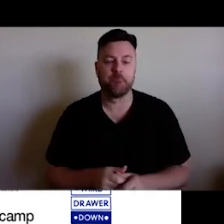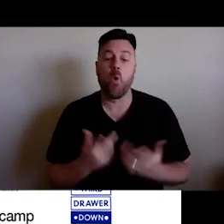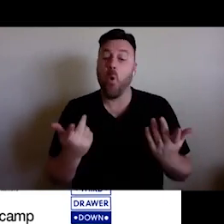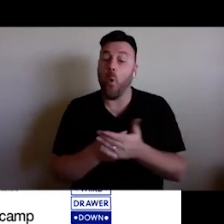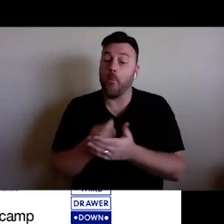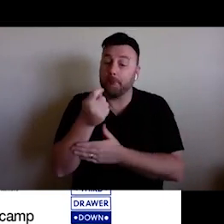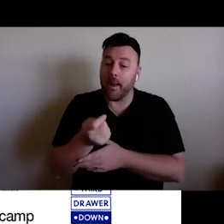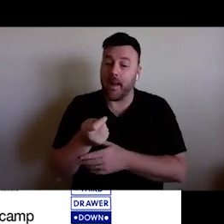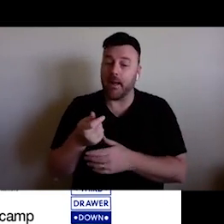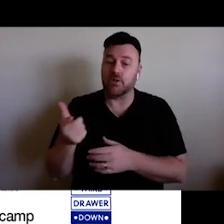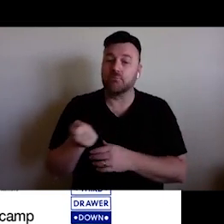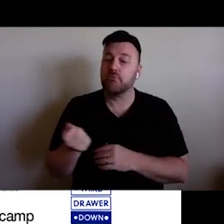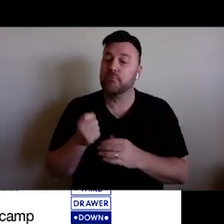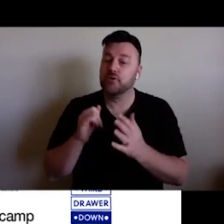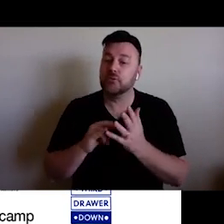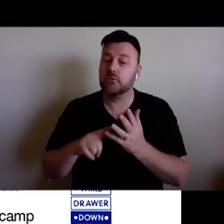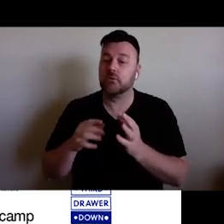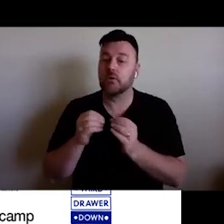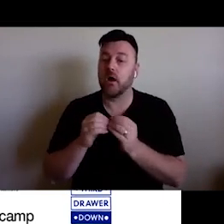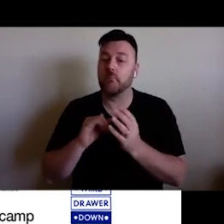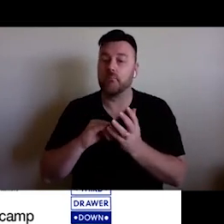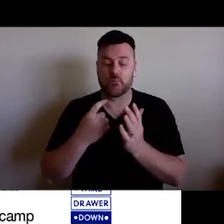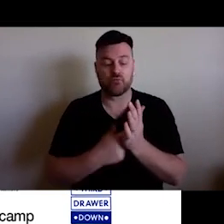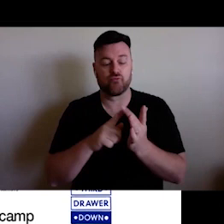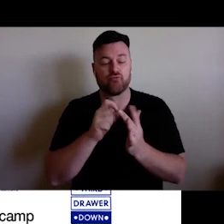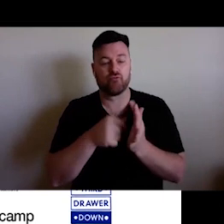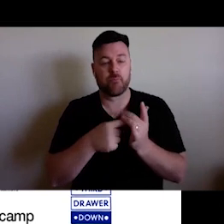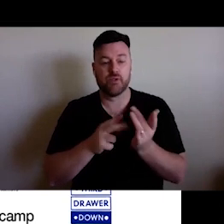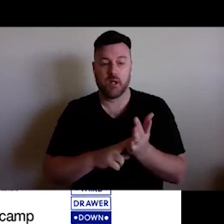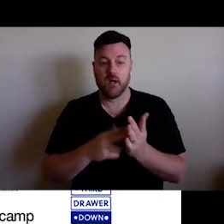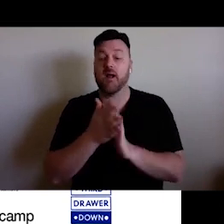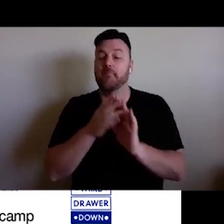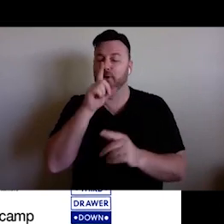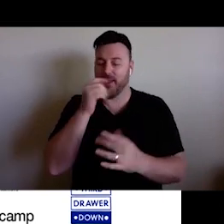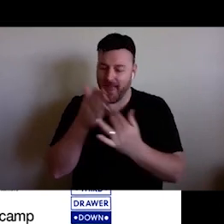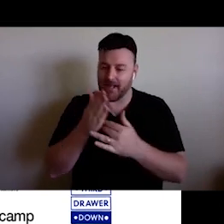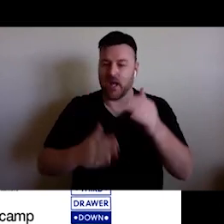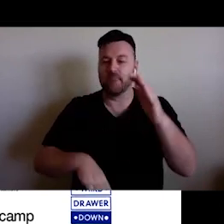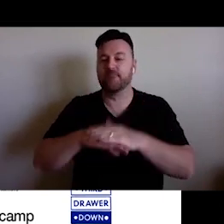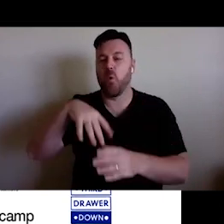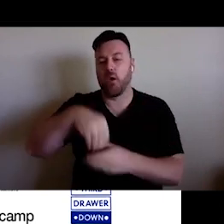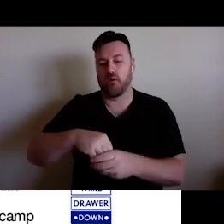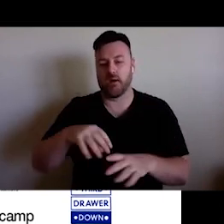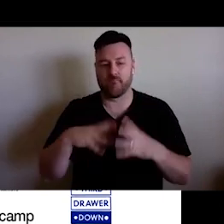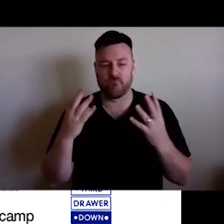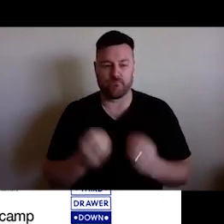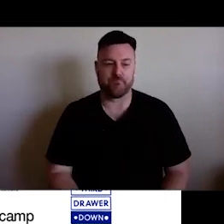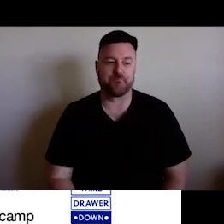in the cultural sector are things like Smartify - an app, the world's most downloaded museum app. You can go into galleries, use your phone